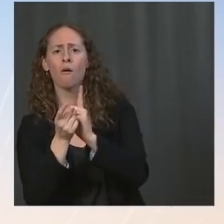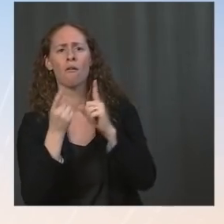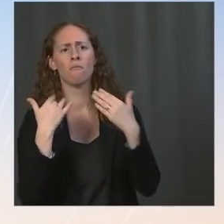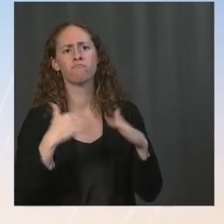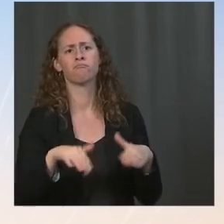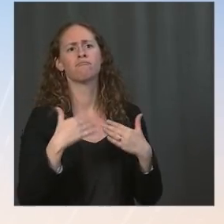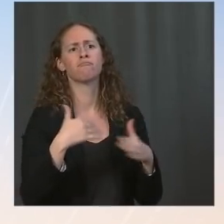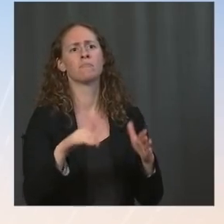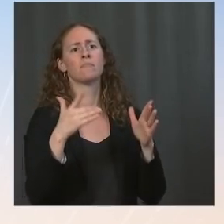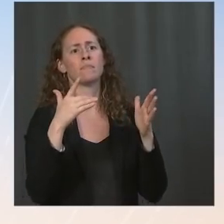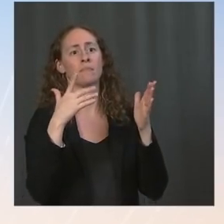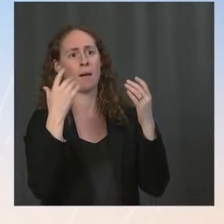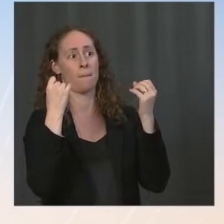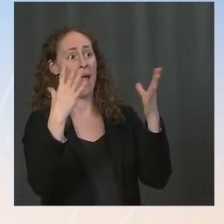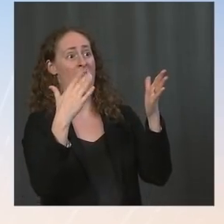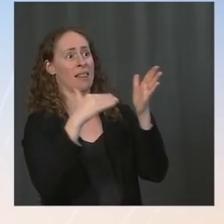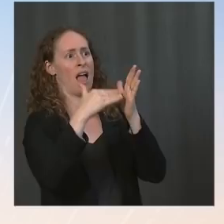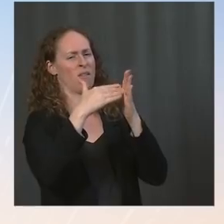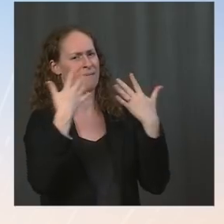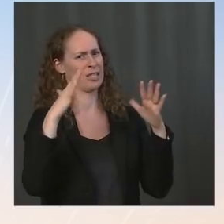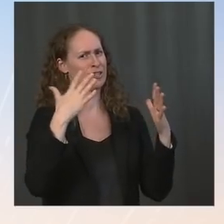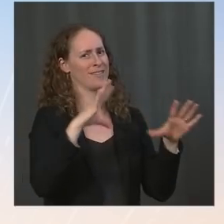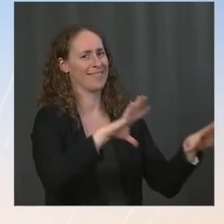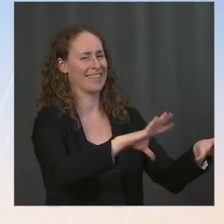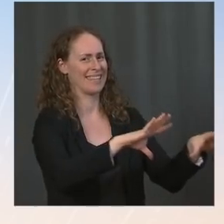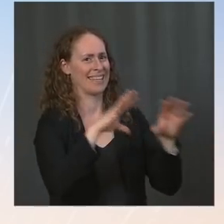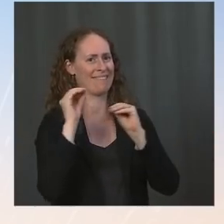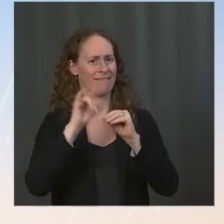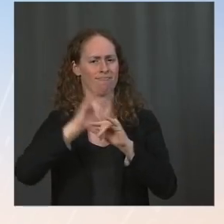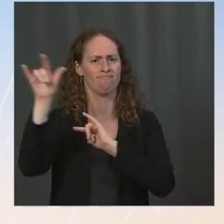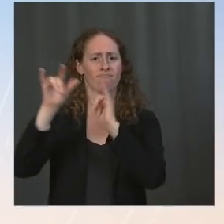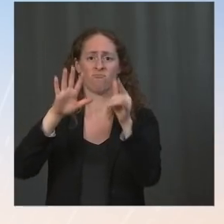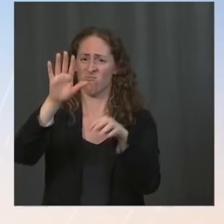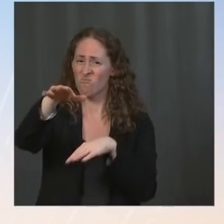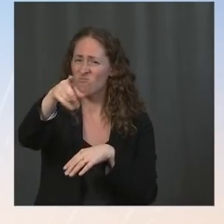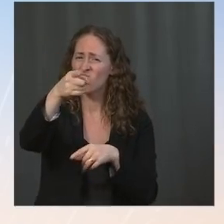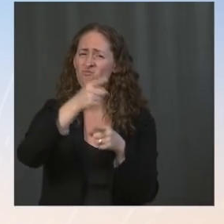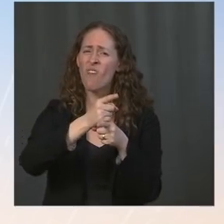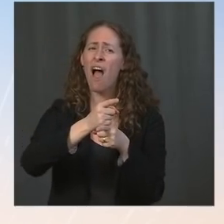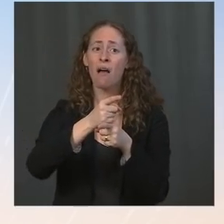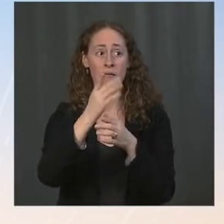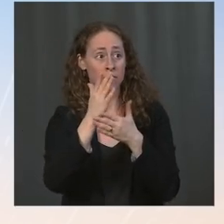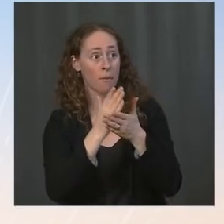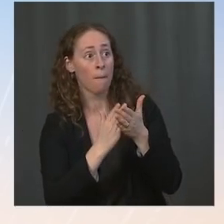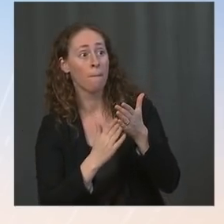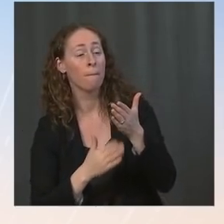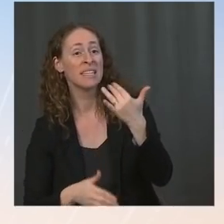But you're right, there could be some that are still there who may not have applied or have not been able to depart the country yet.